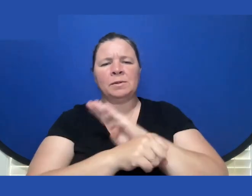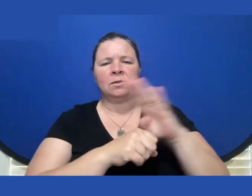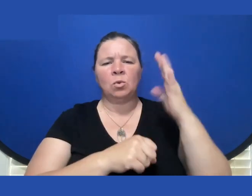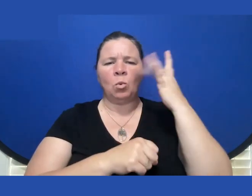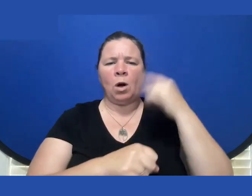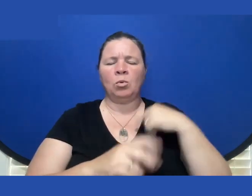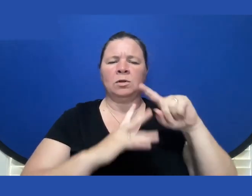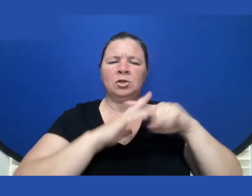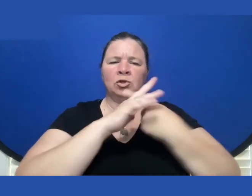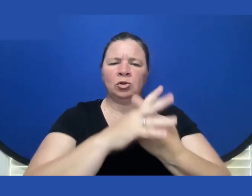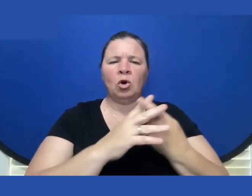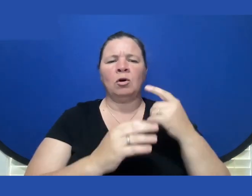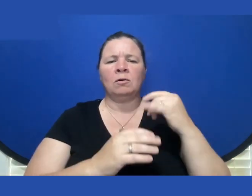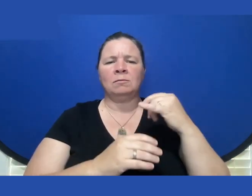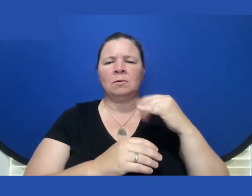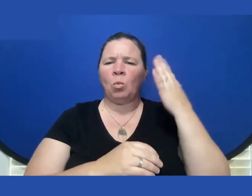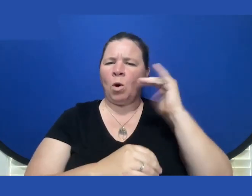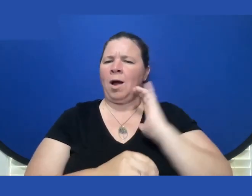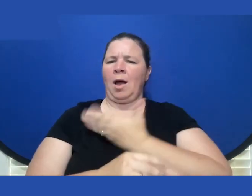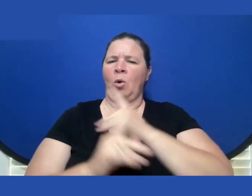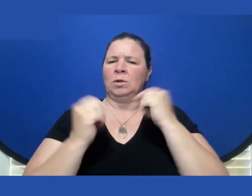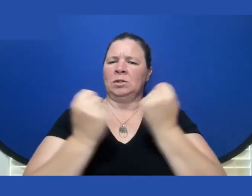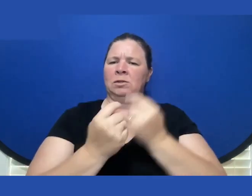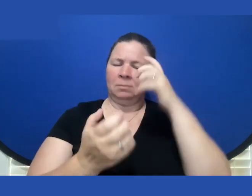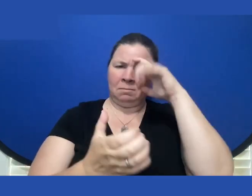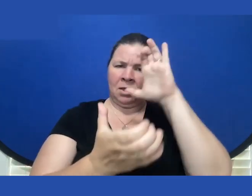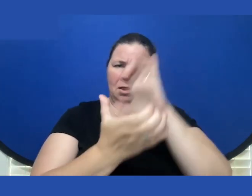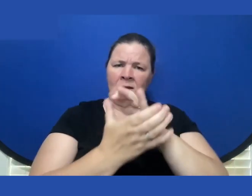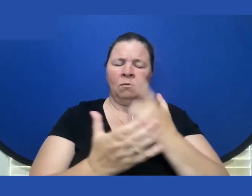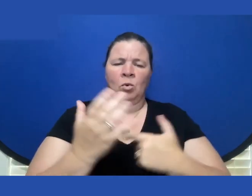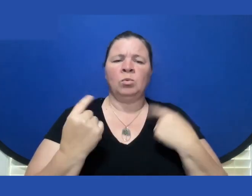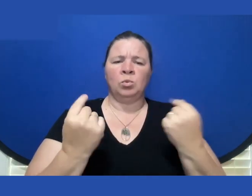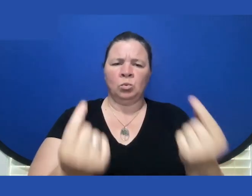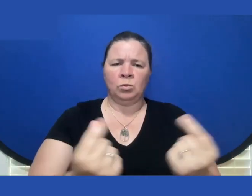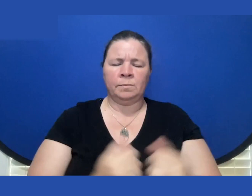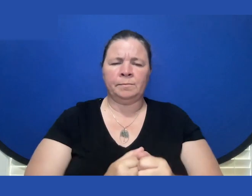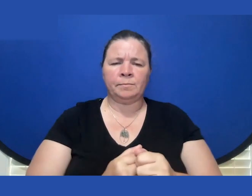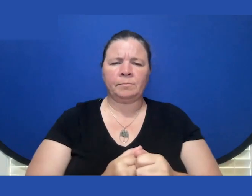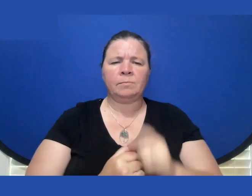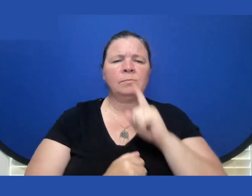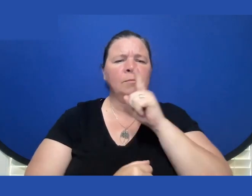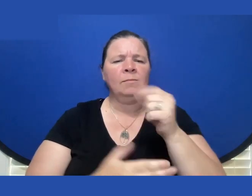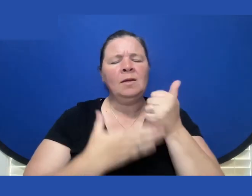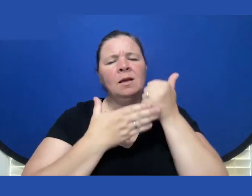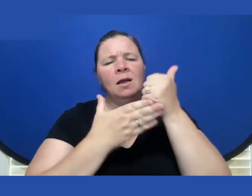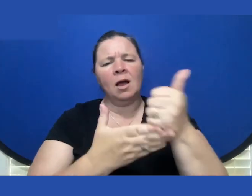and why our team believes in what we're doing. It's really just trying to help that individual